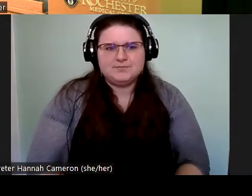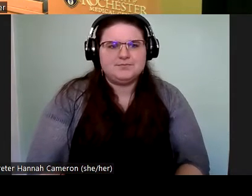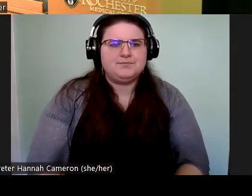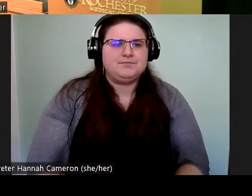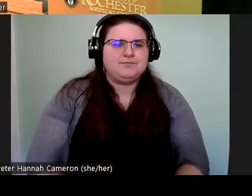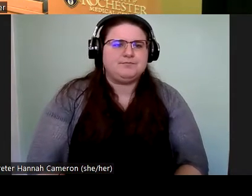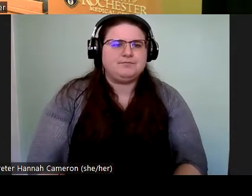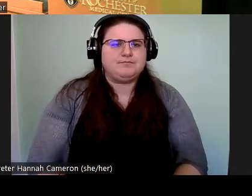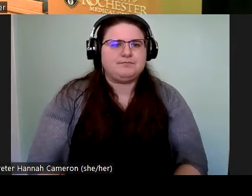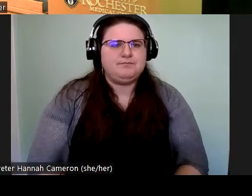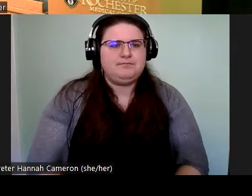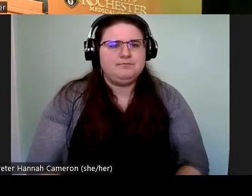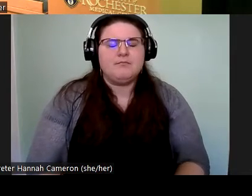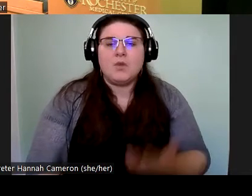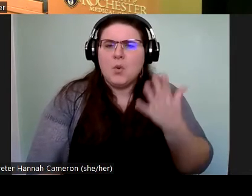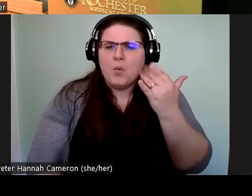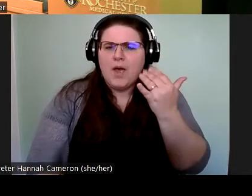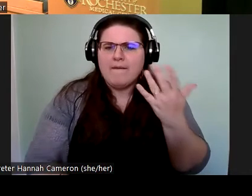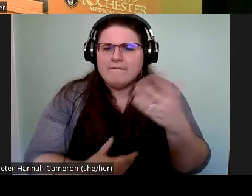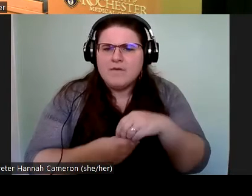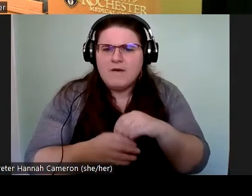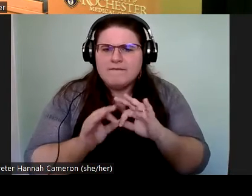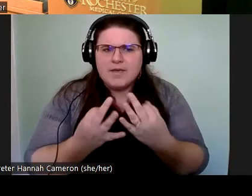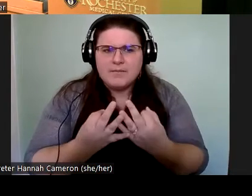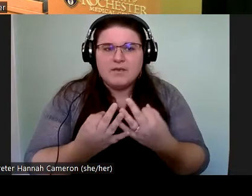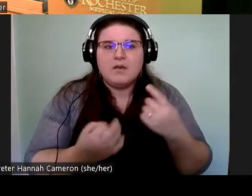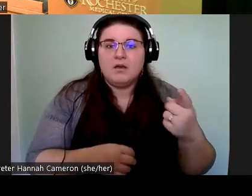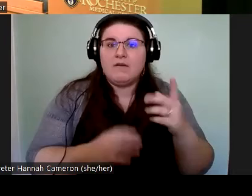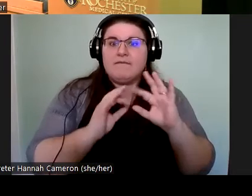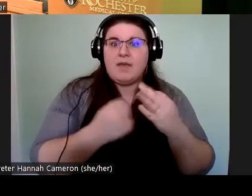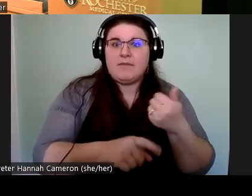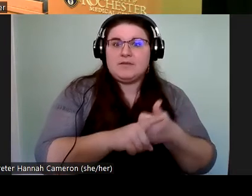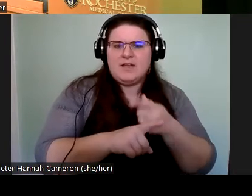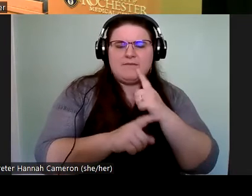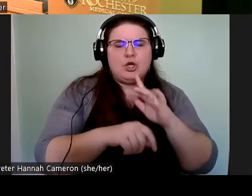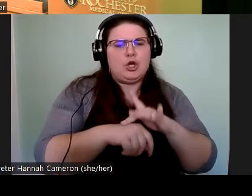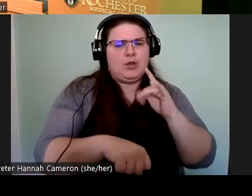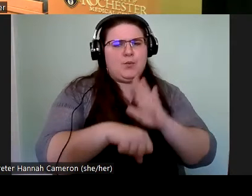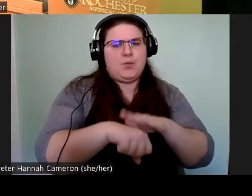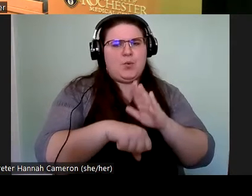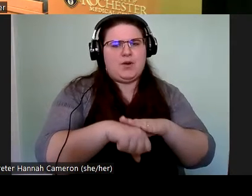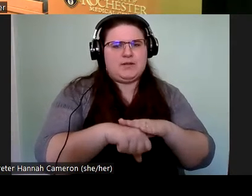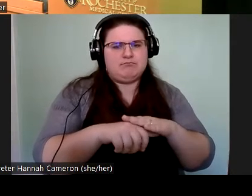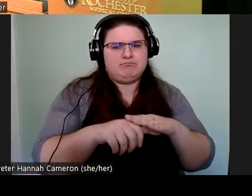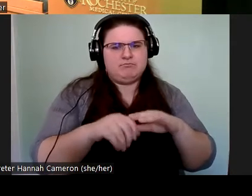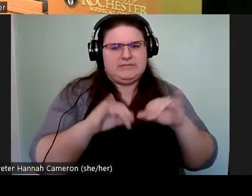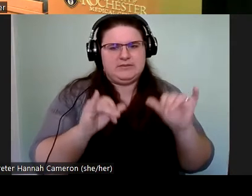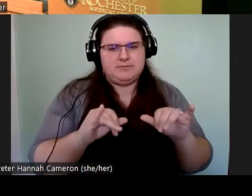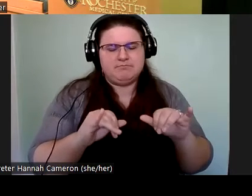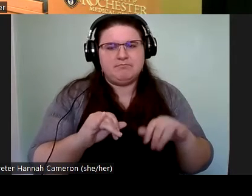family they really are a early morning system so Ken Barlo who is a meteorologist um in Minnesota